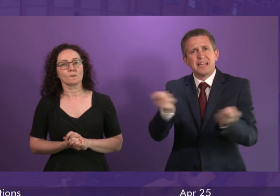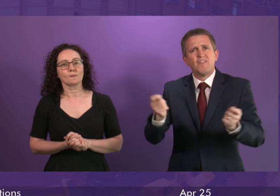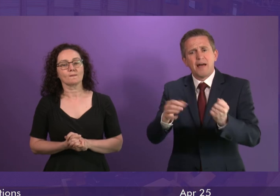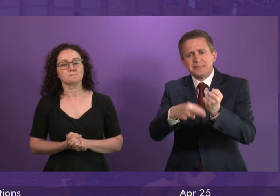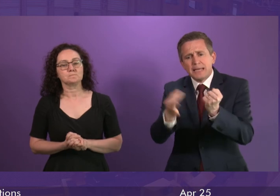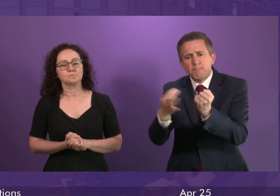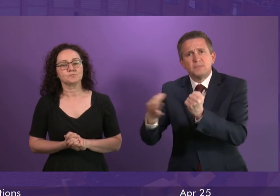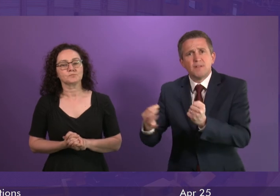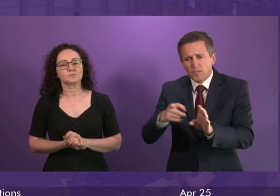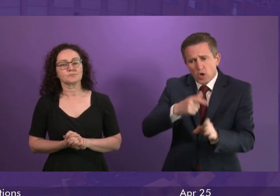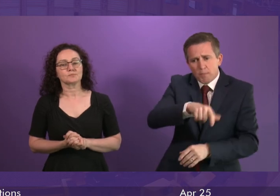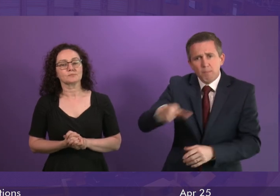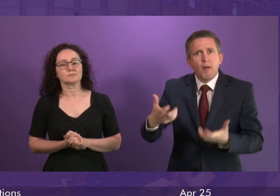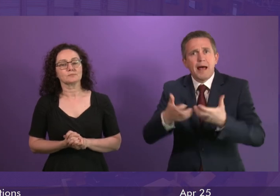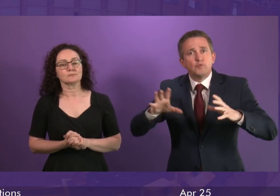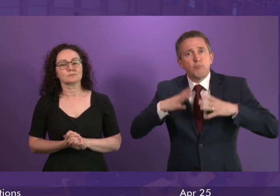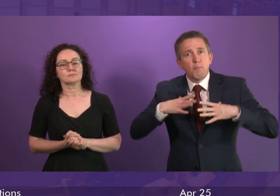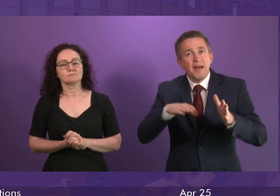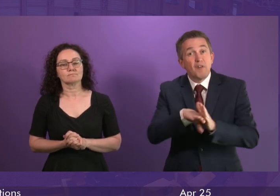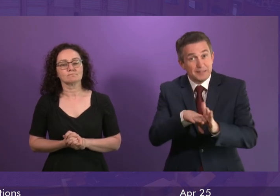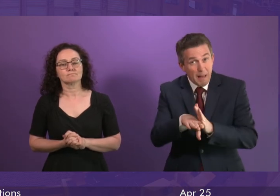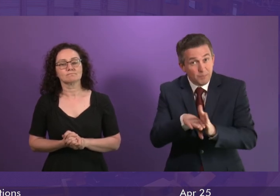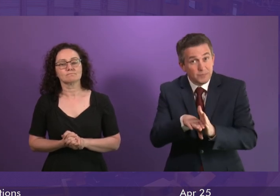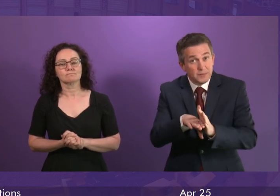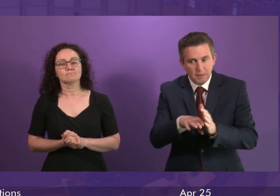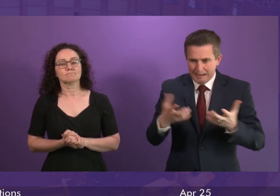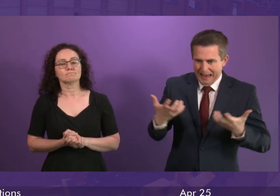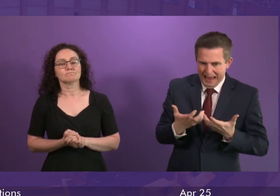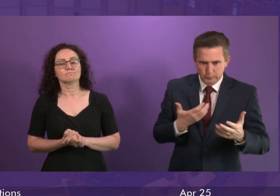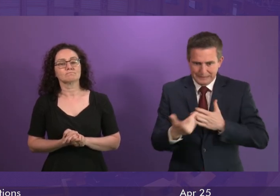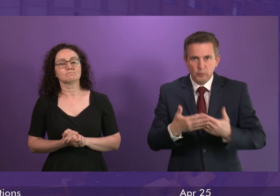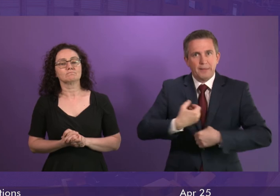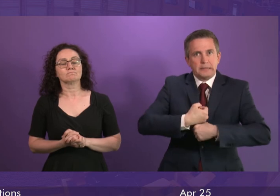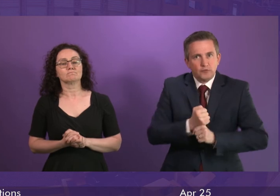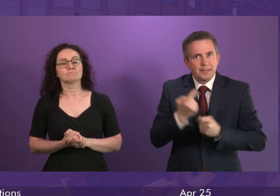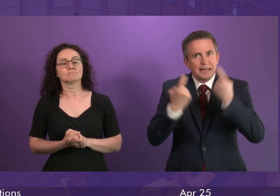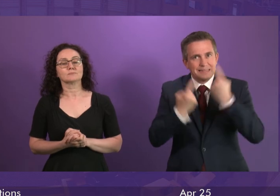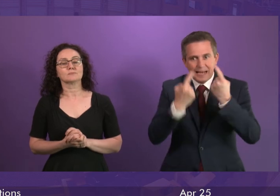on how to prepare for exams and how to manage the anxieties that exams can bring. Does the